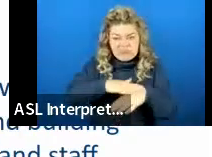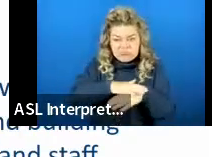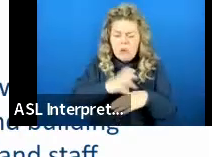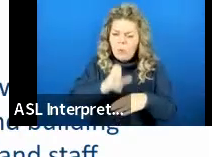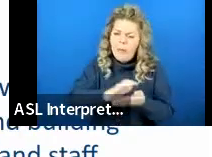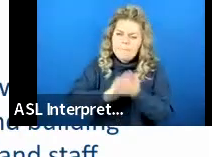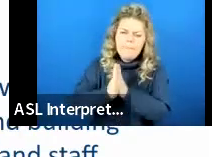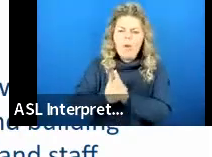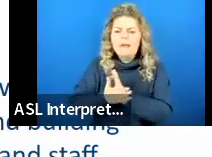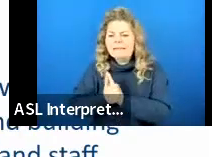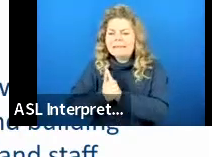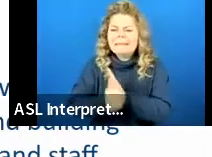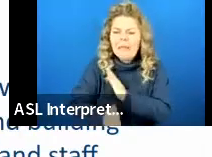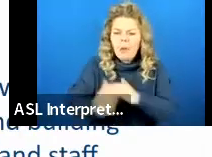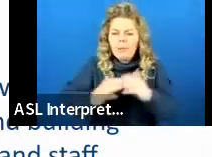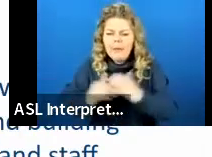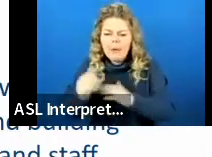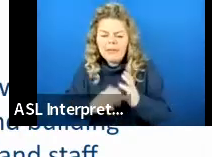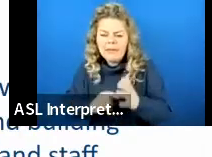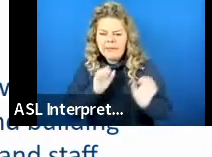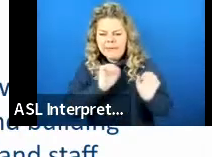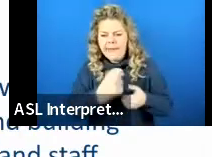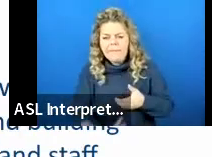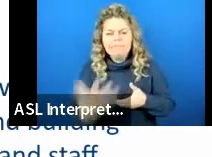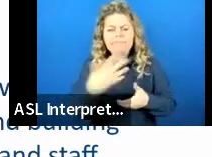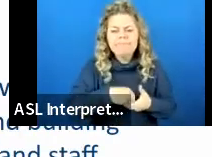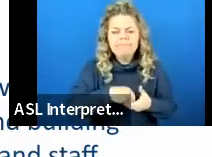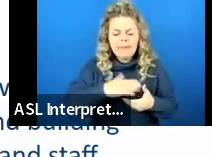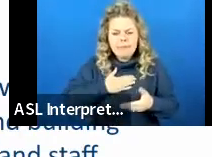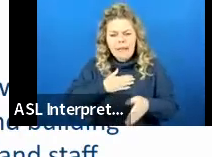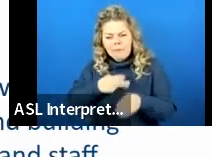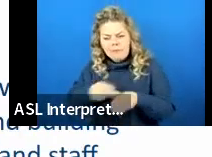that individuals could corporate incorporate into their professional work and environments.